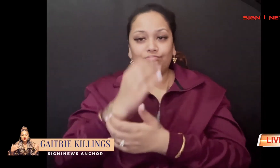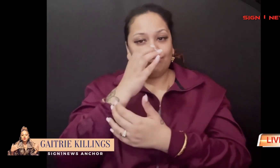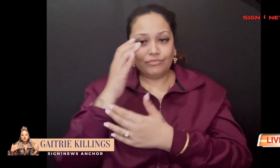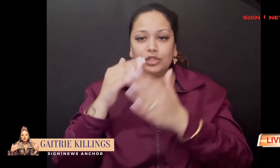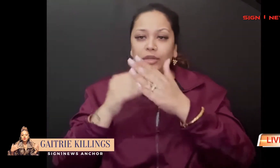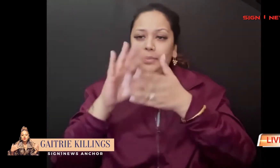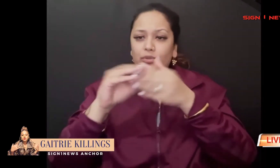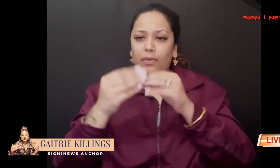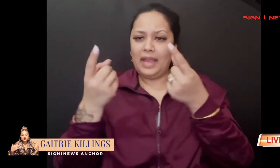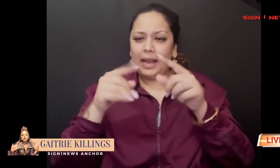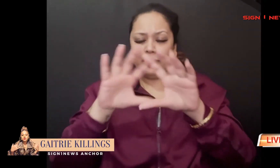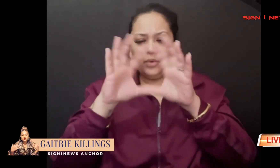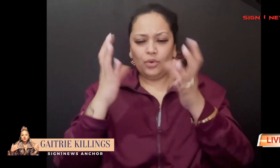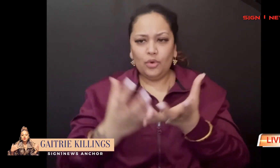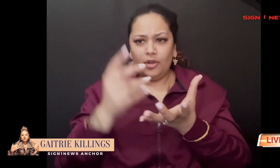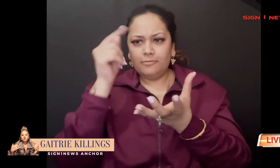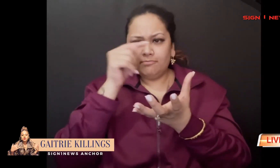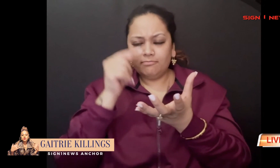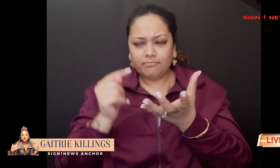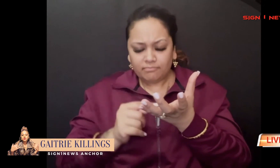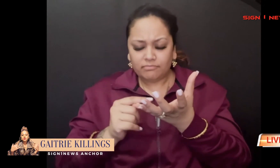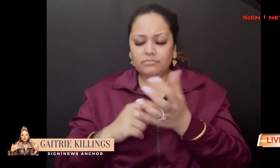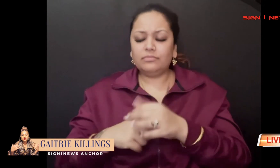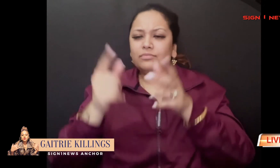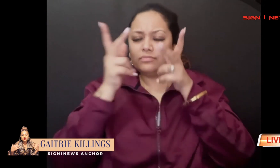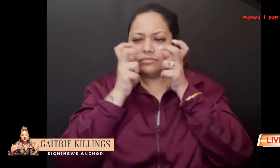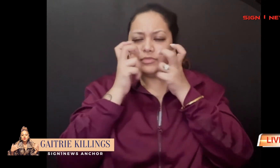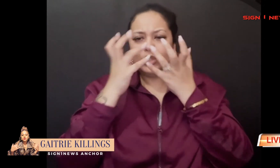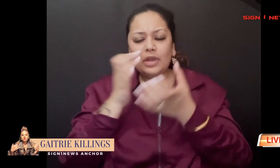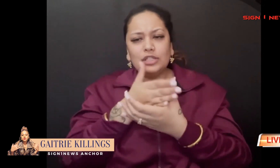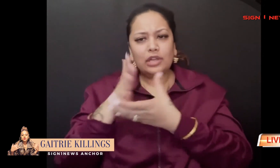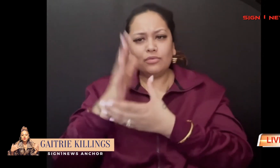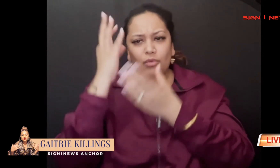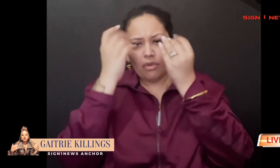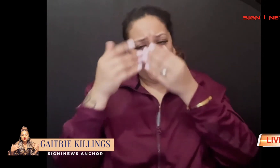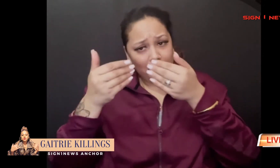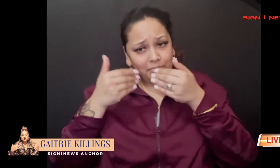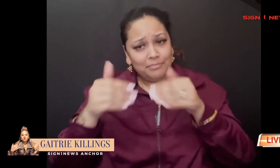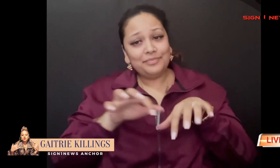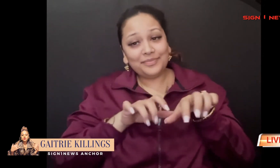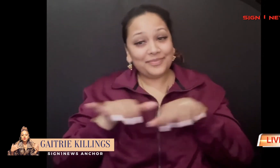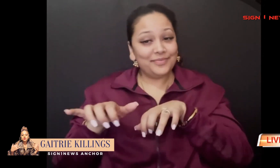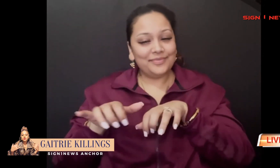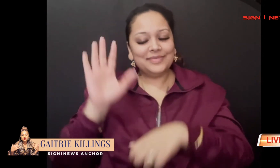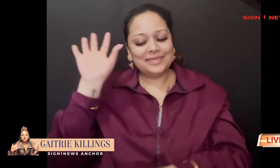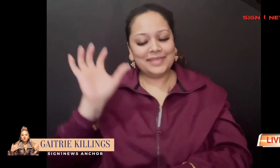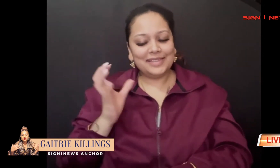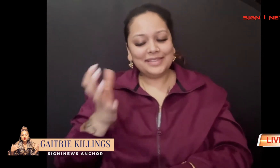Here's a quick look at the top trending stories making headlines today. If you post an interesting comment about this update, we